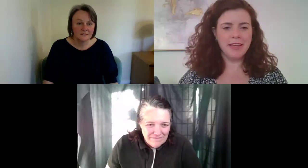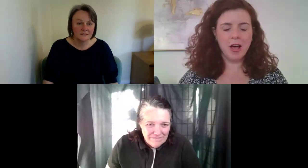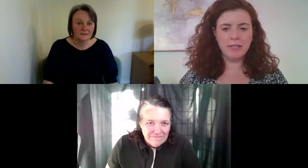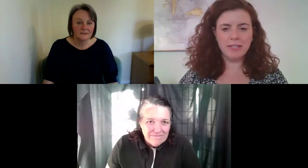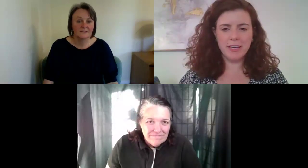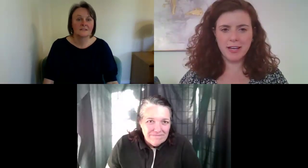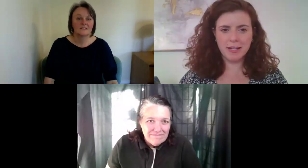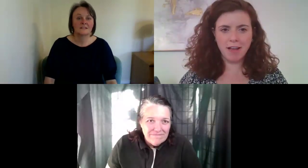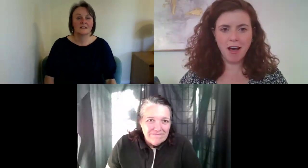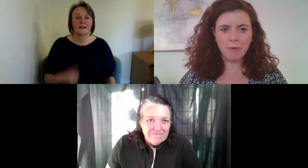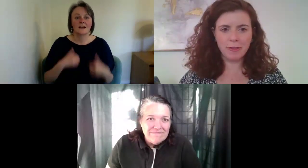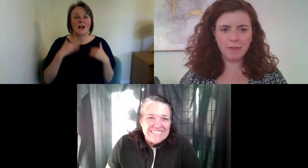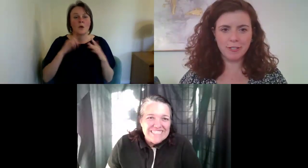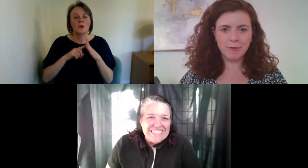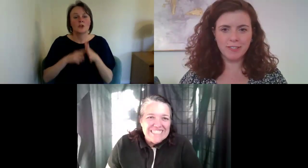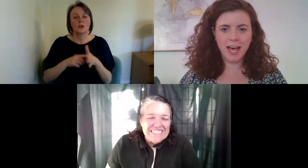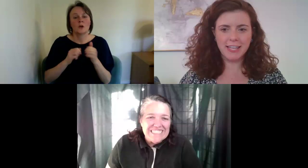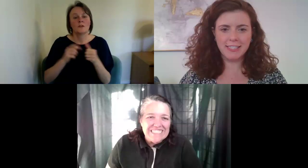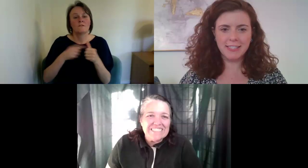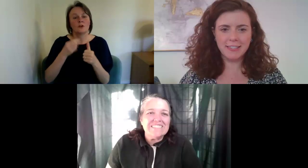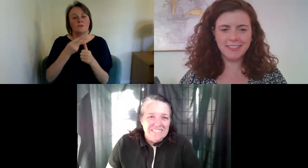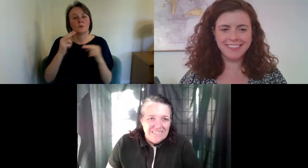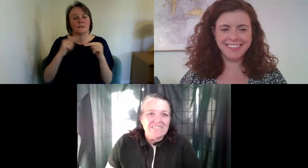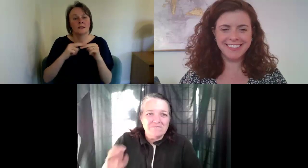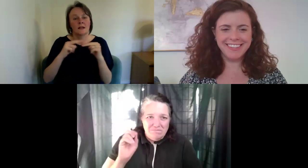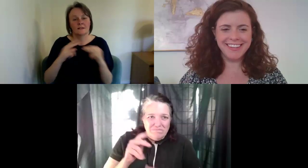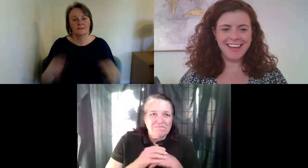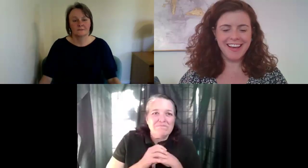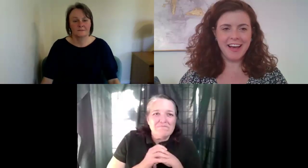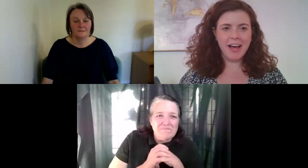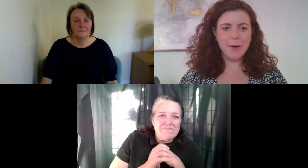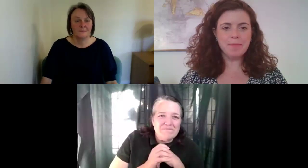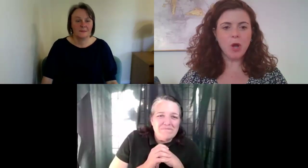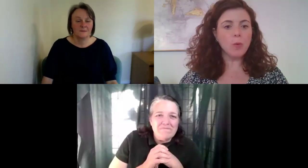And I'll be kicking us off with the first few slides. Are